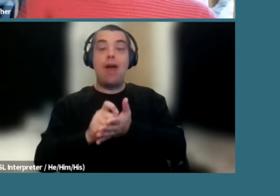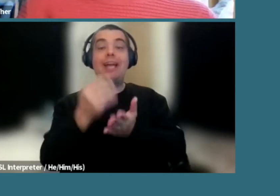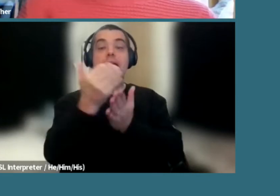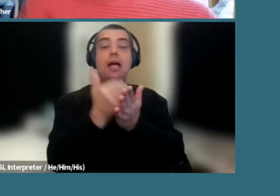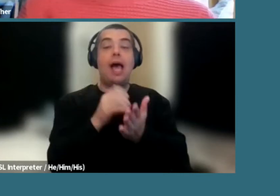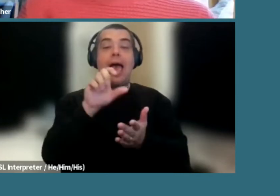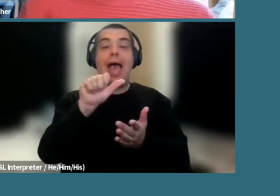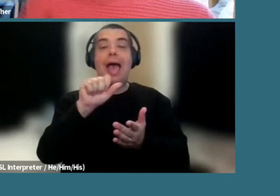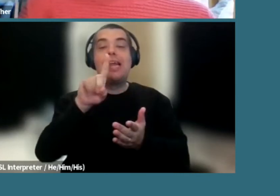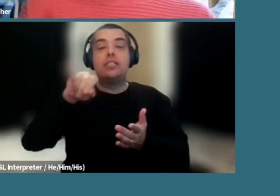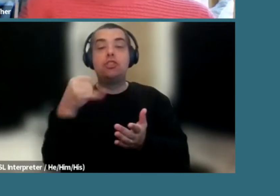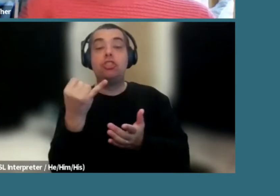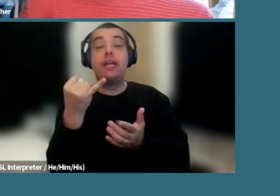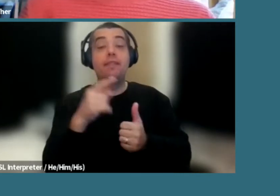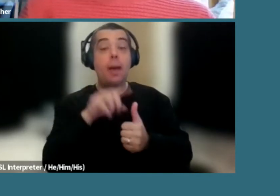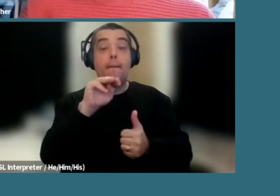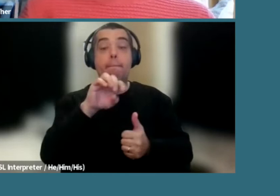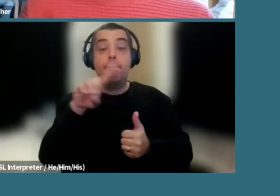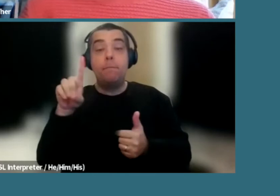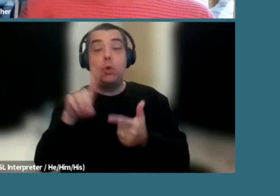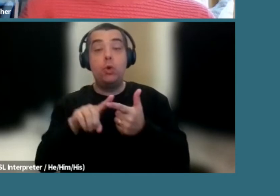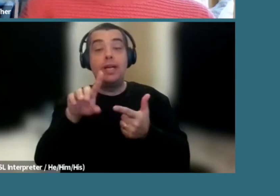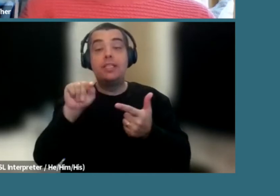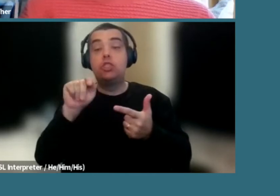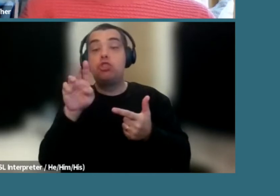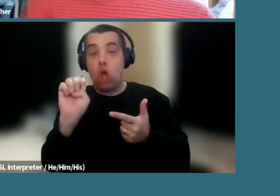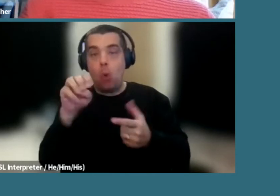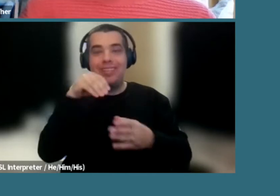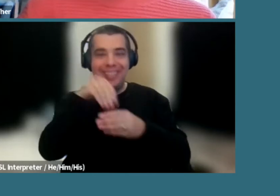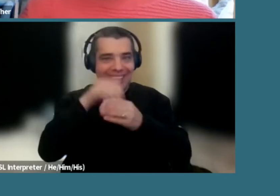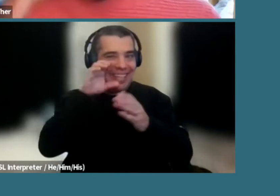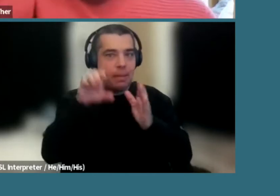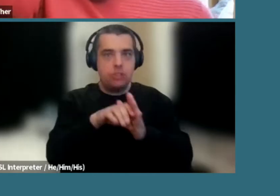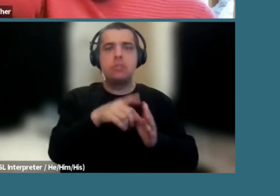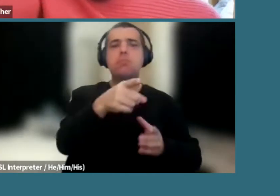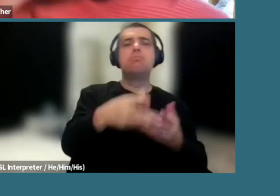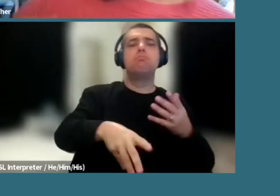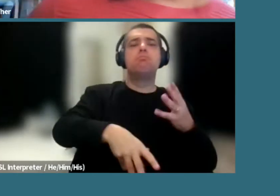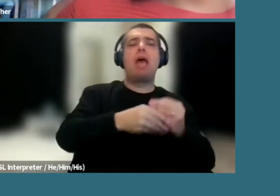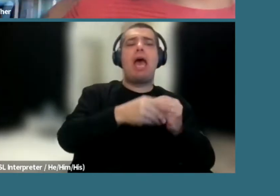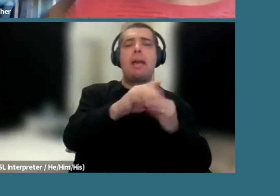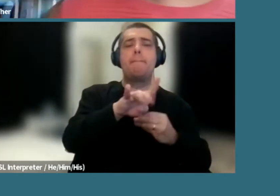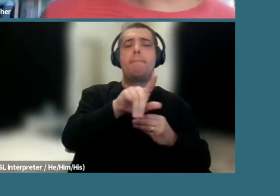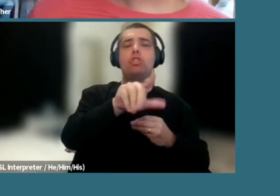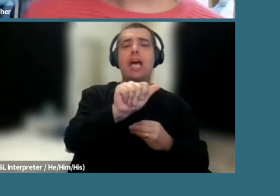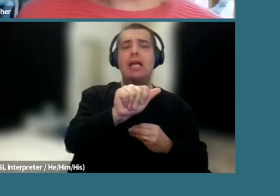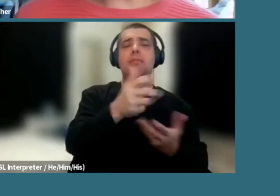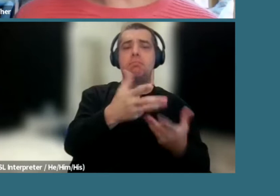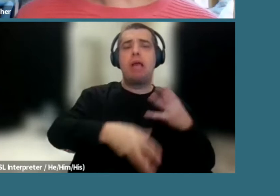of the mood and tone that are evoked in the image. Bojana, do you have anything else to add to what we might be adding to our list?